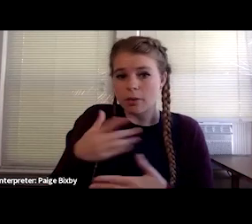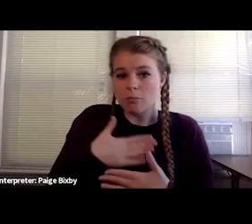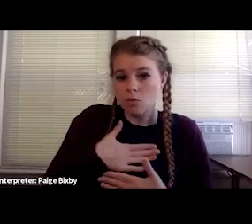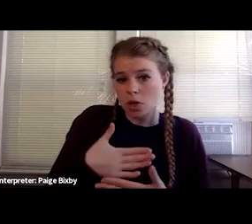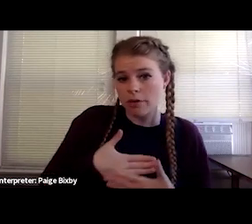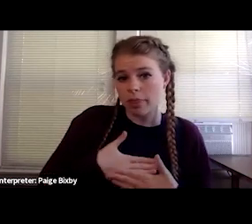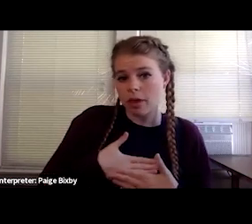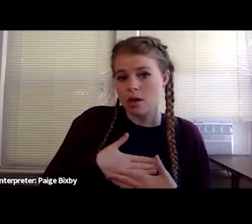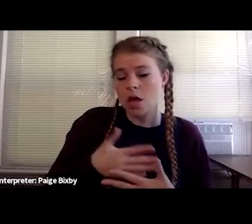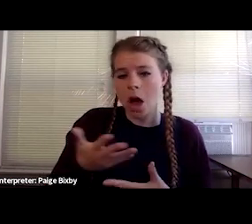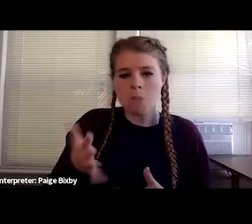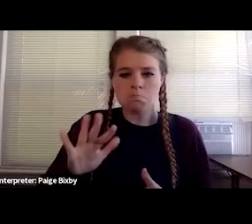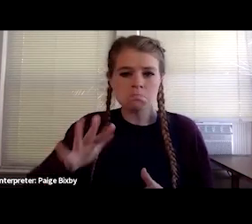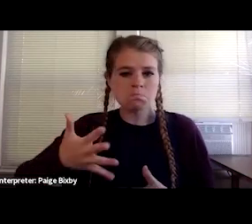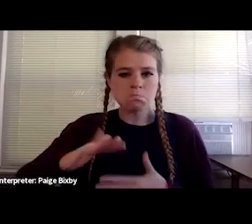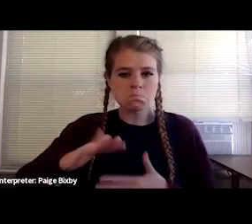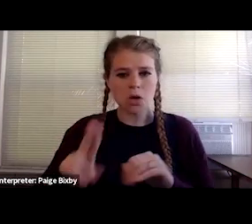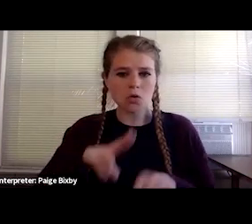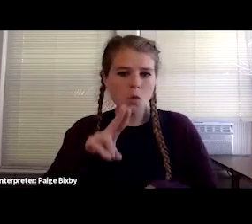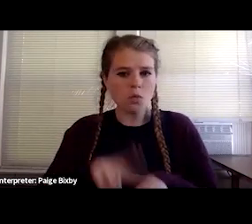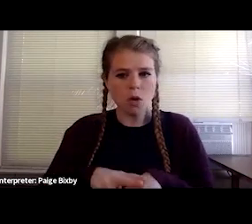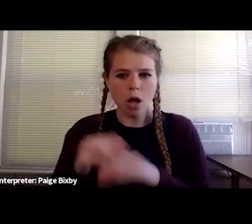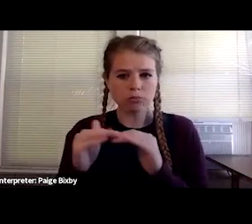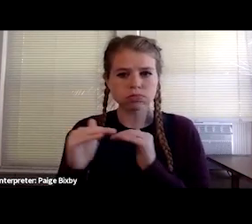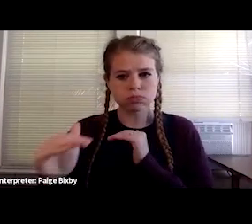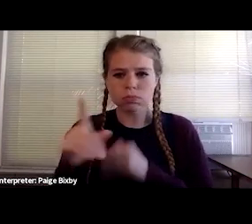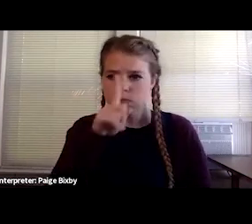are gonna be pretty close to normal. It's not an actual opioid overdose.